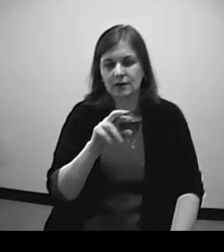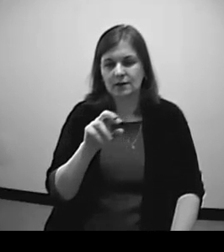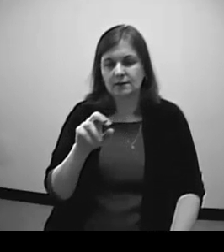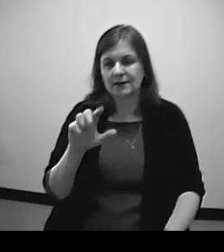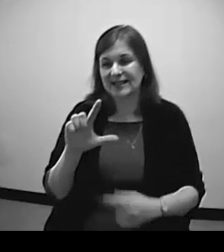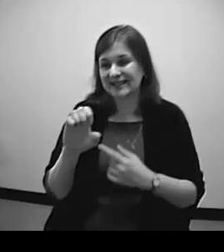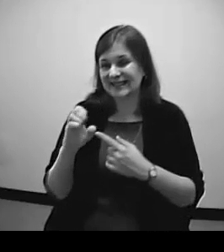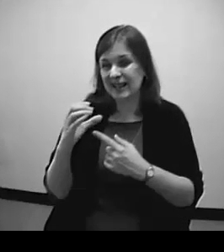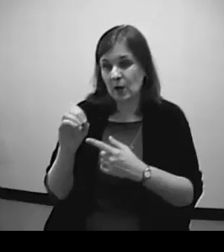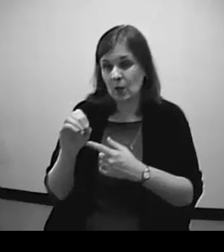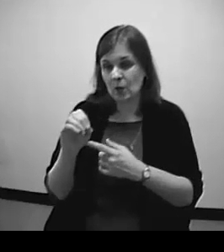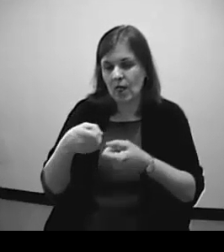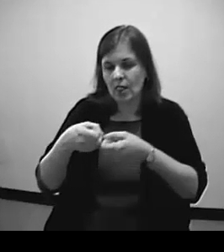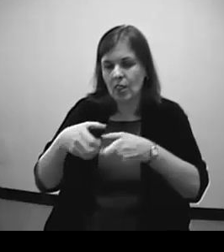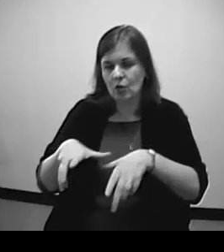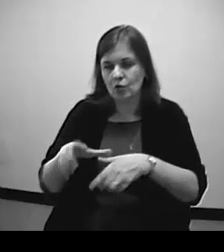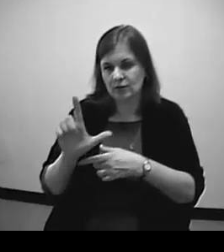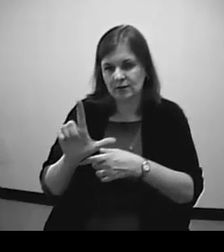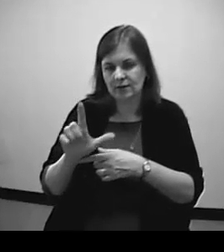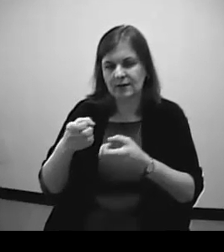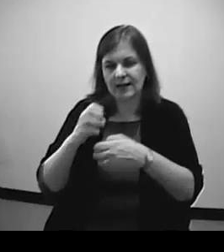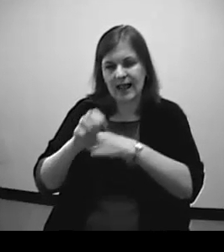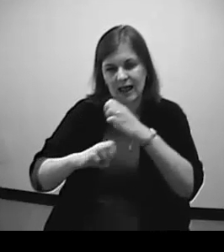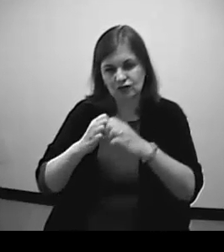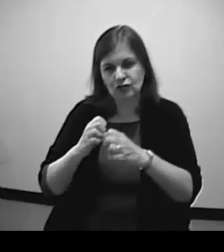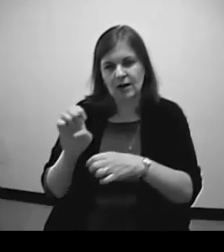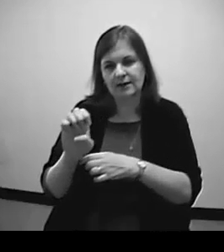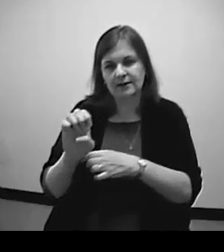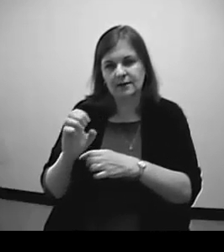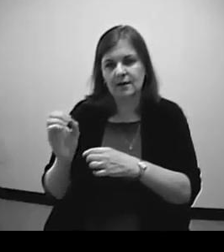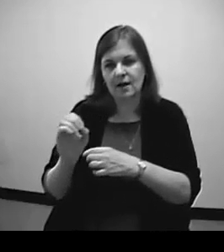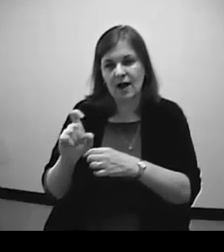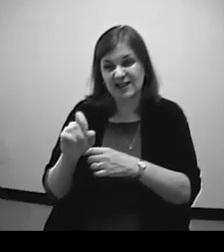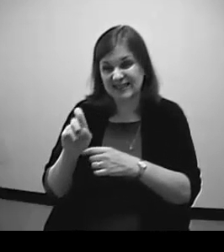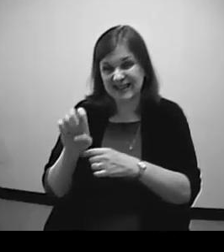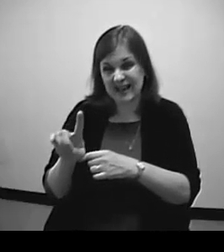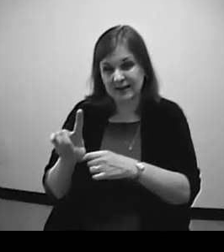Leo - Lose Electrons Oxidize